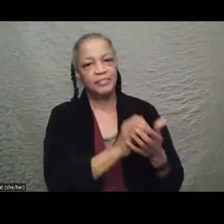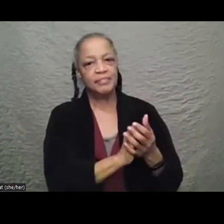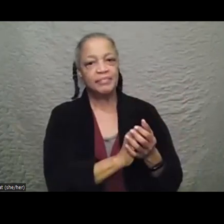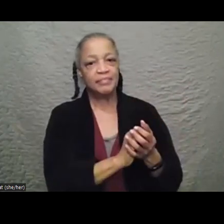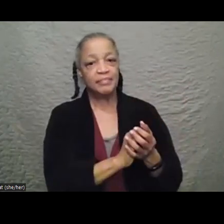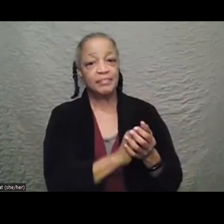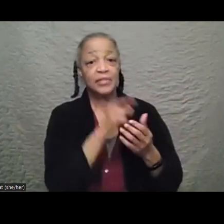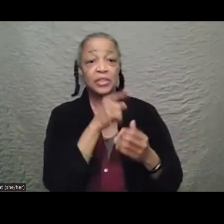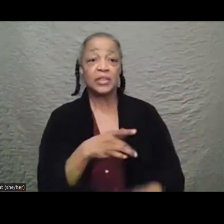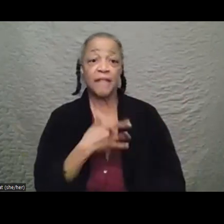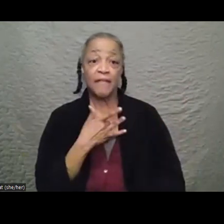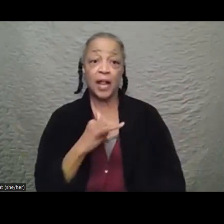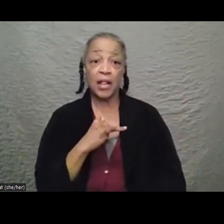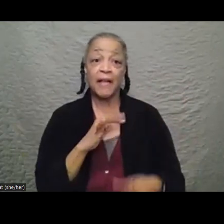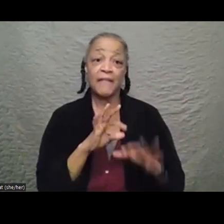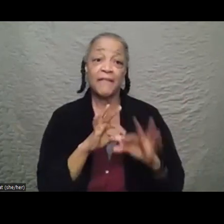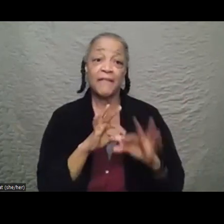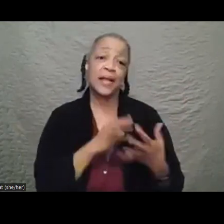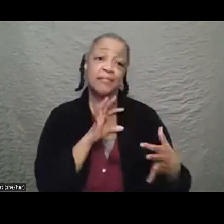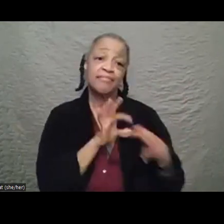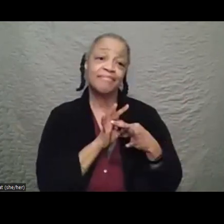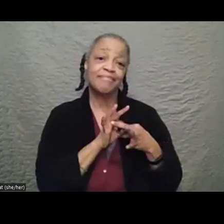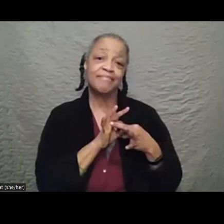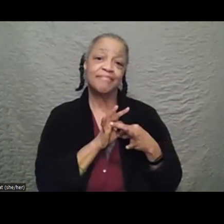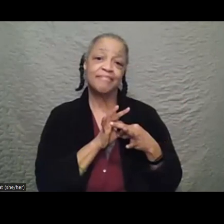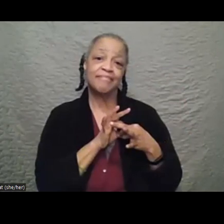She felt like family.